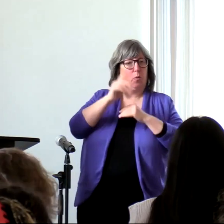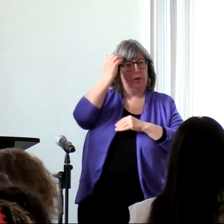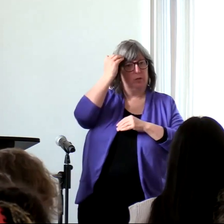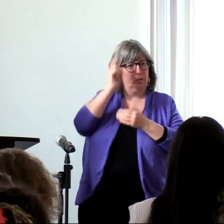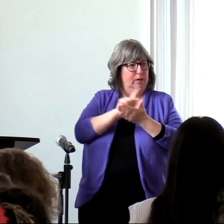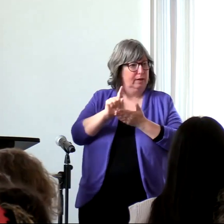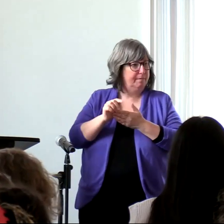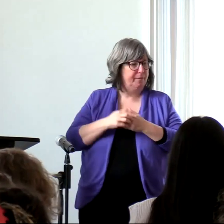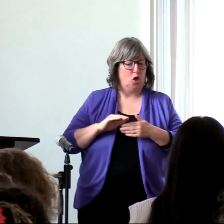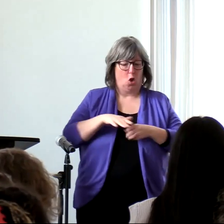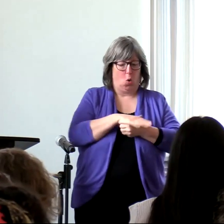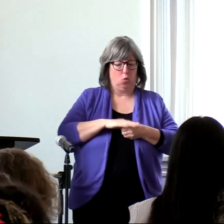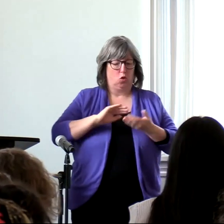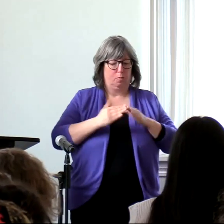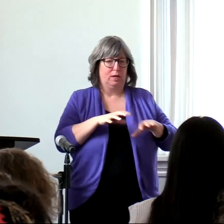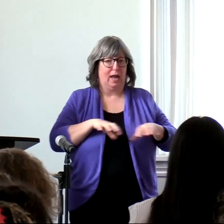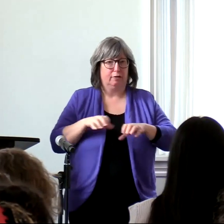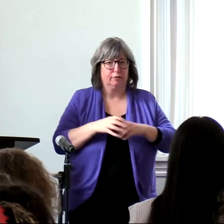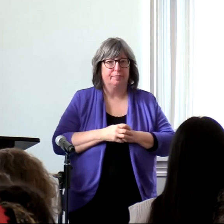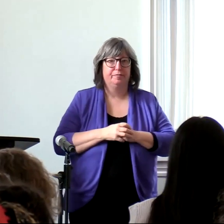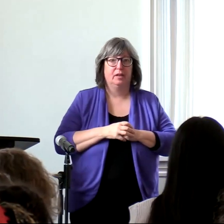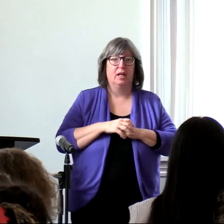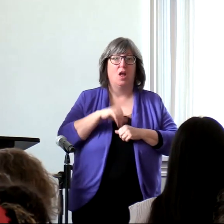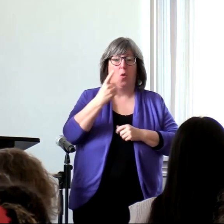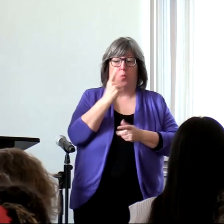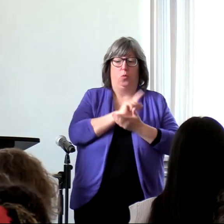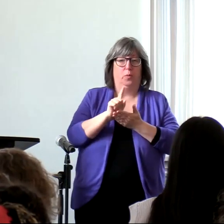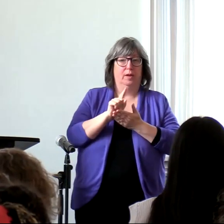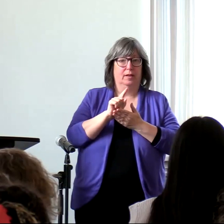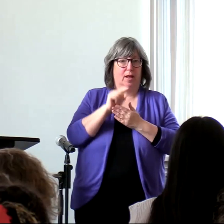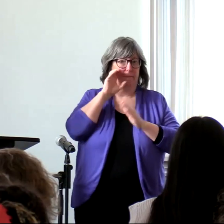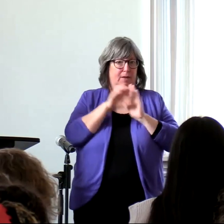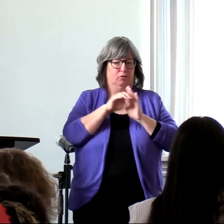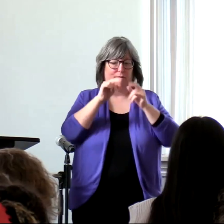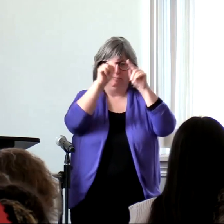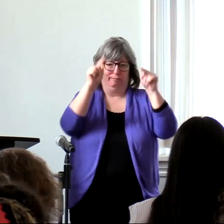was Local Community Action. On one of the week's publications was the image of an hourglass.